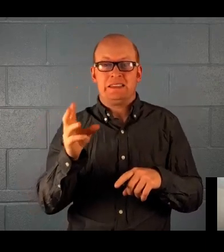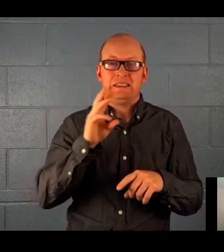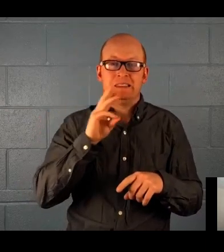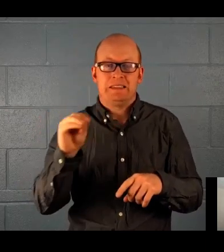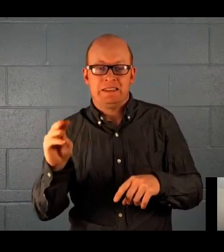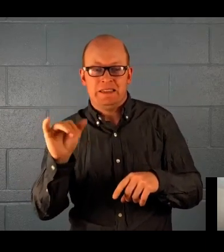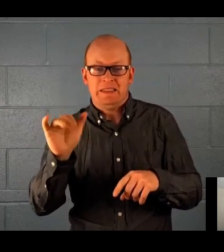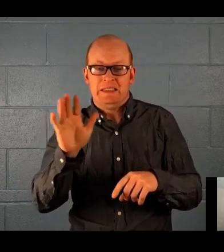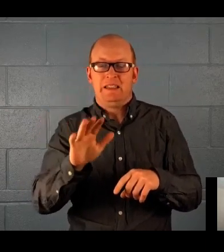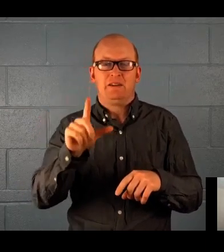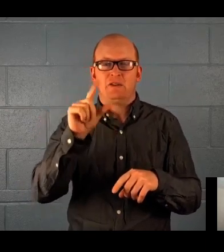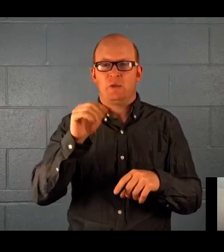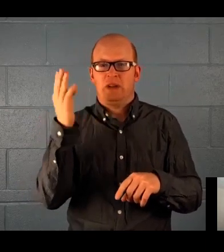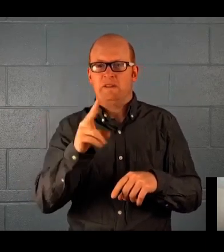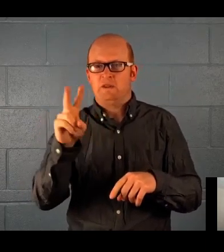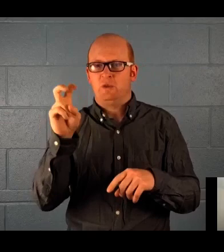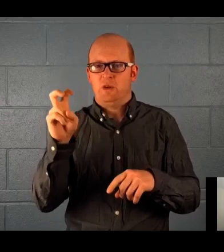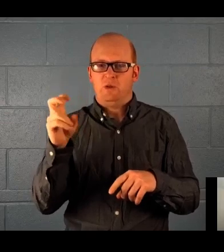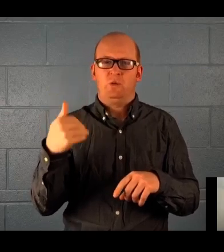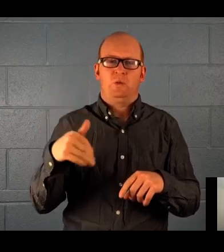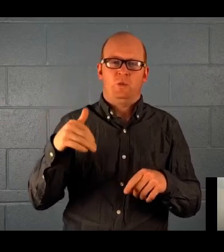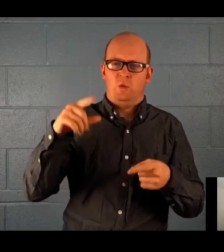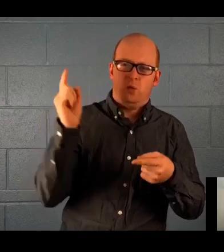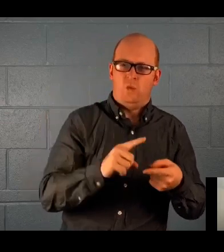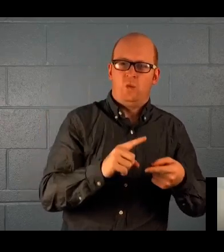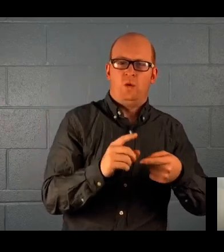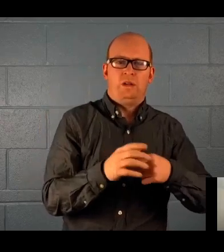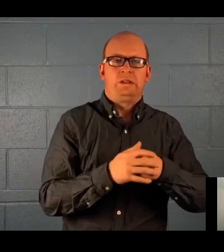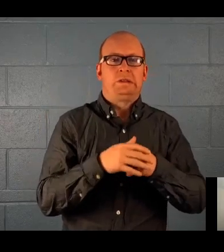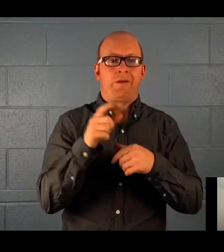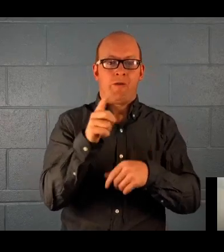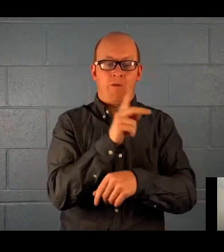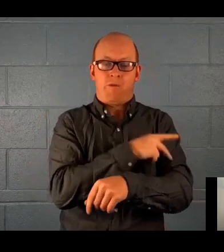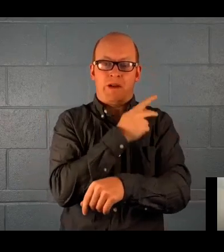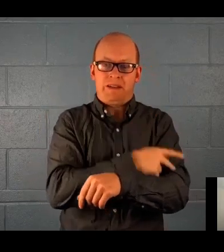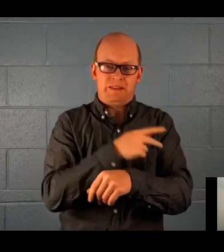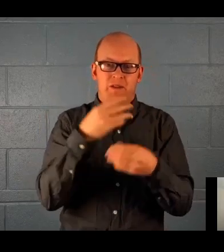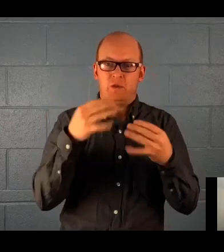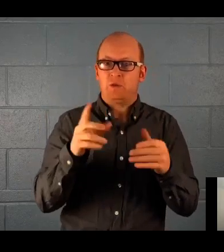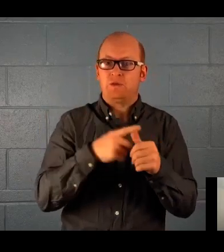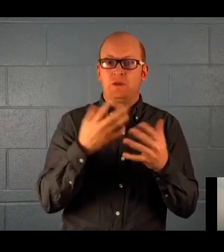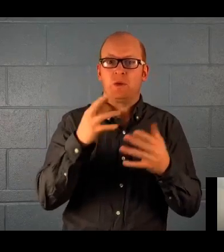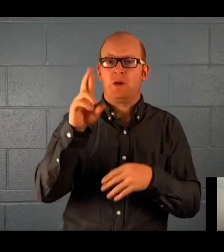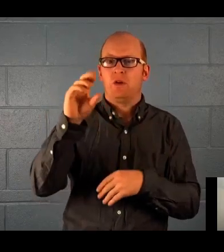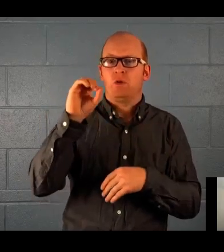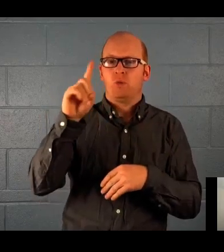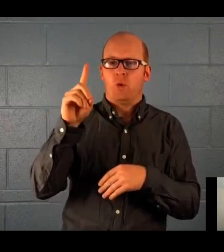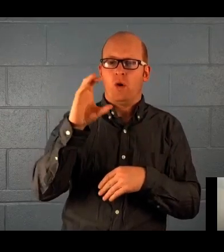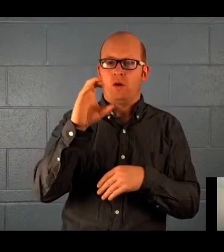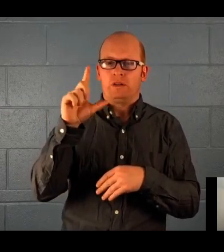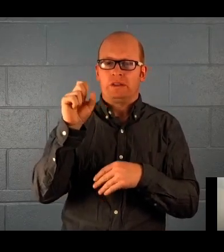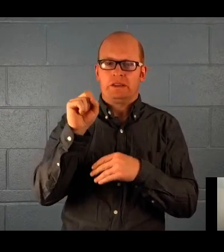These patients first lost their rod-mediated vision. In other words, their ability to navigate under dim light conditions.